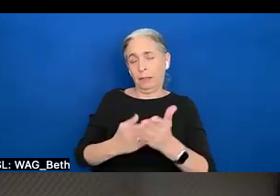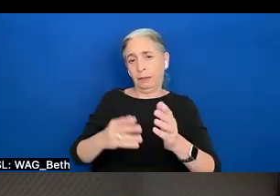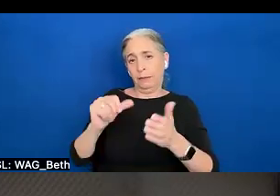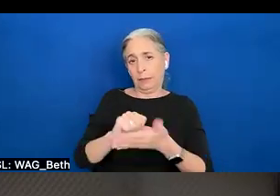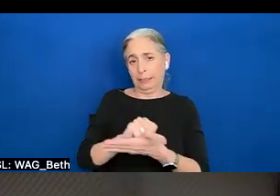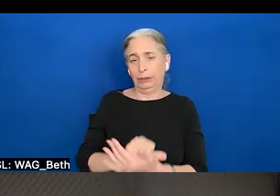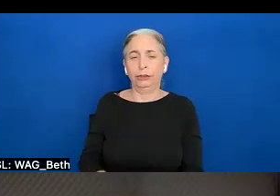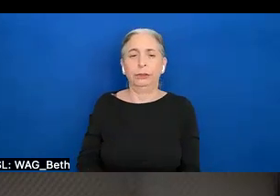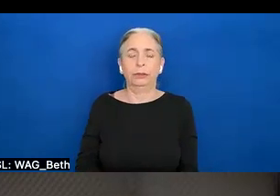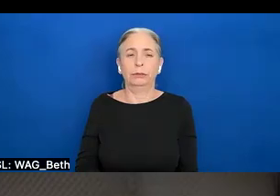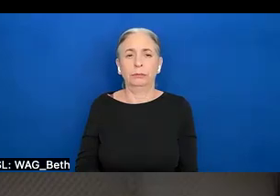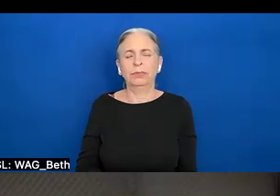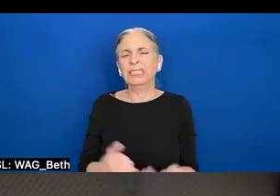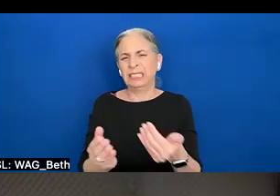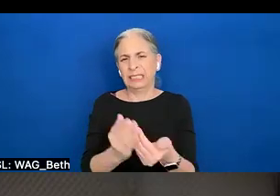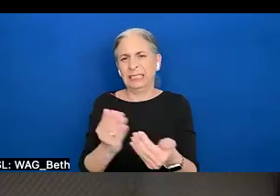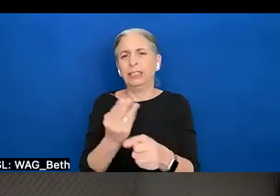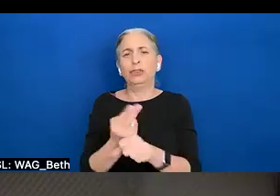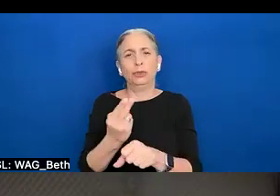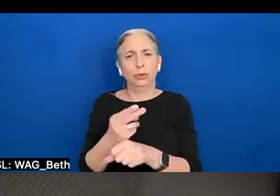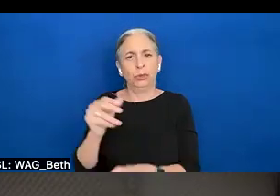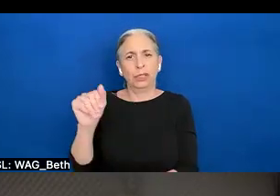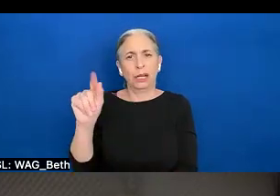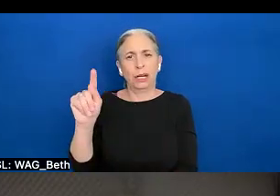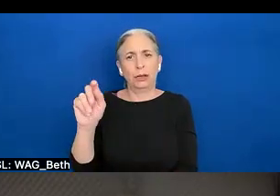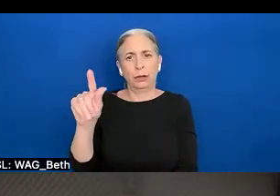It's very easy to use the article panel. Again, just